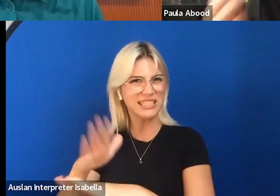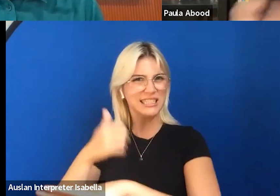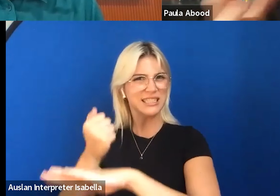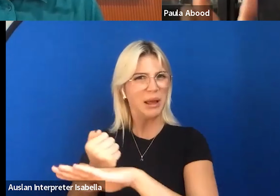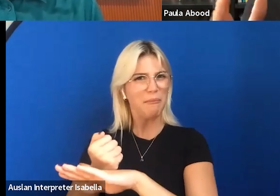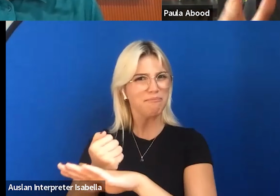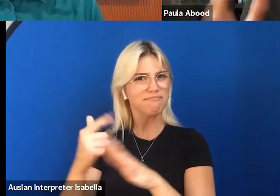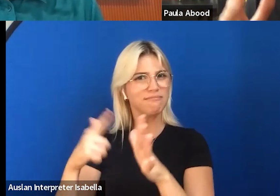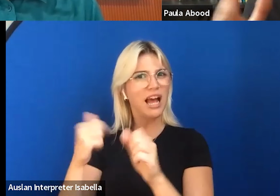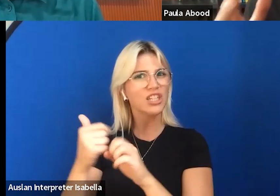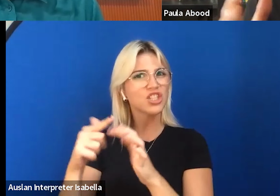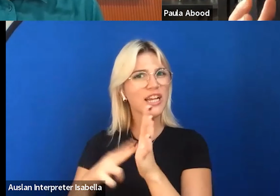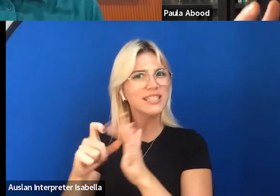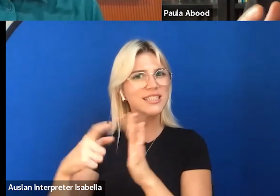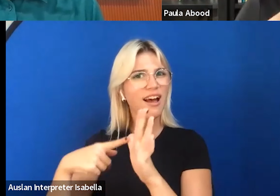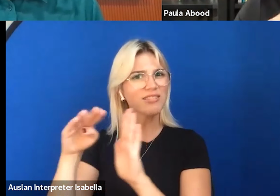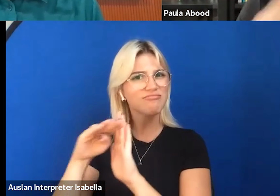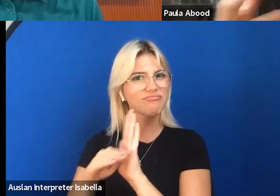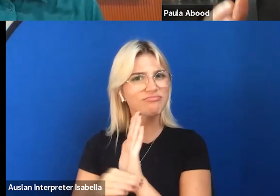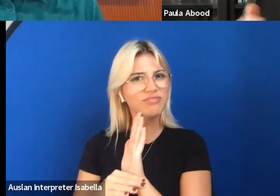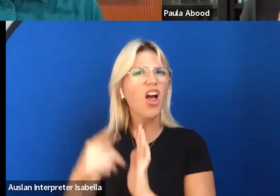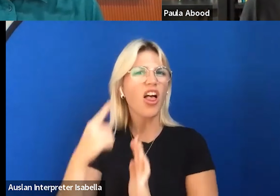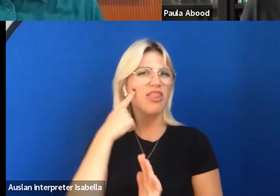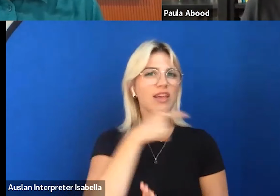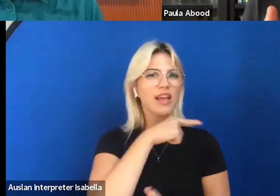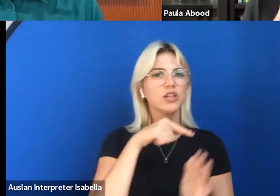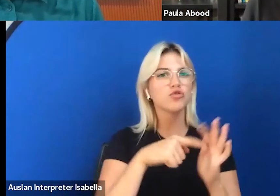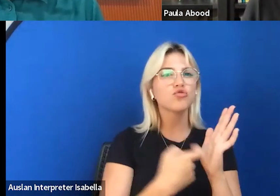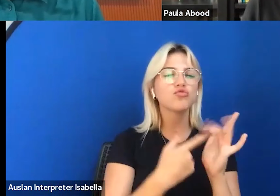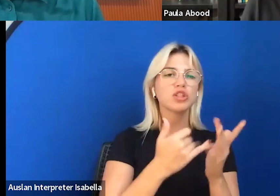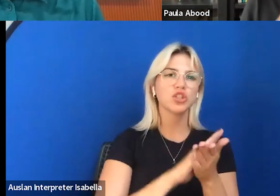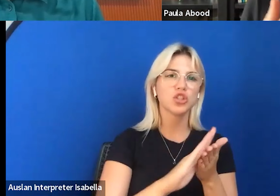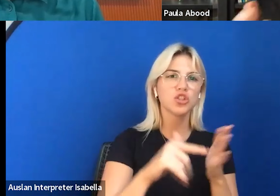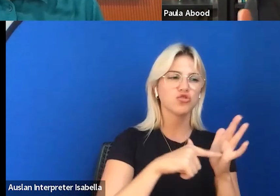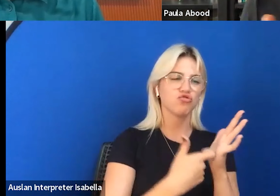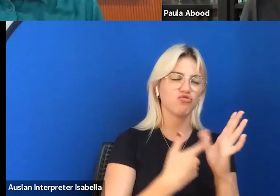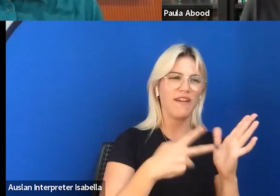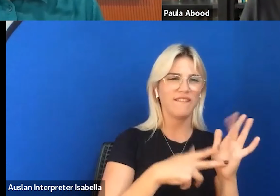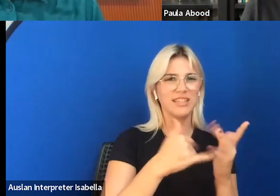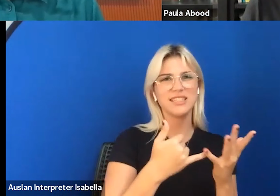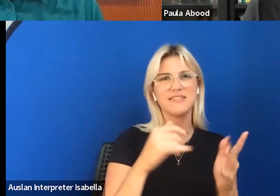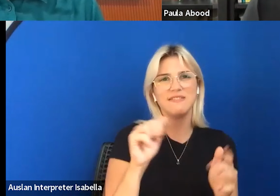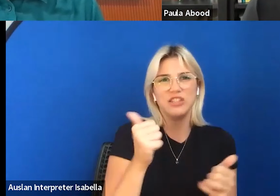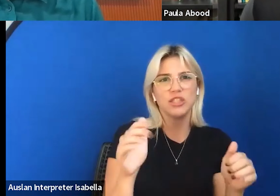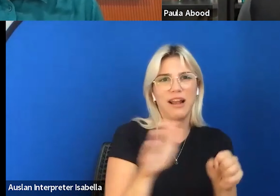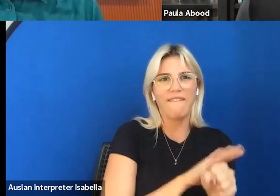and Travis have covered that sense of the entirety of why are we there? Why are we asking those questions?